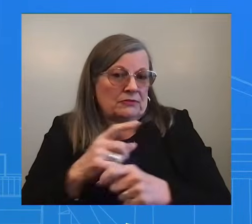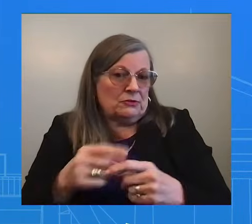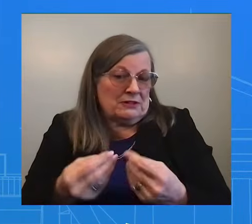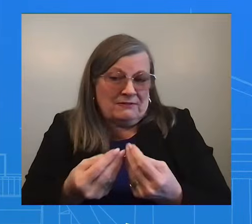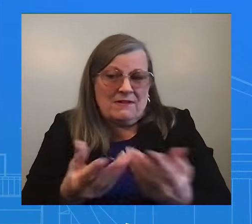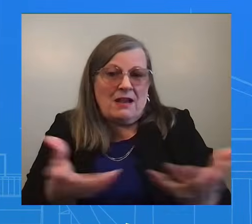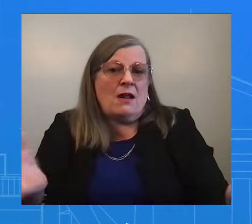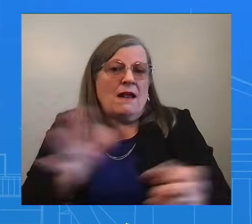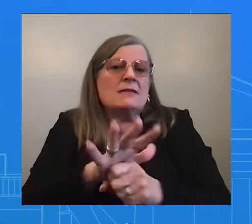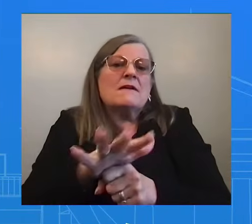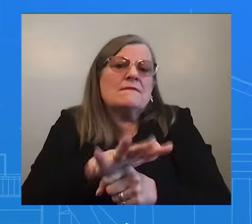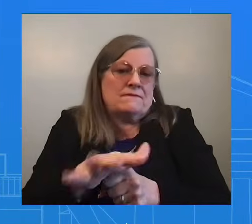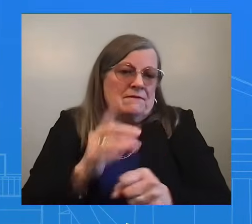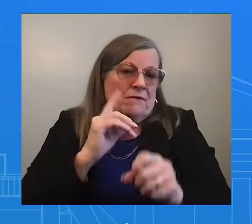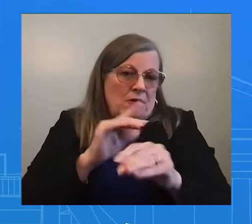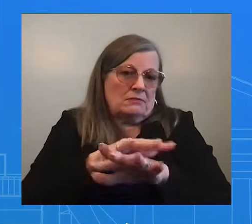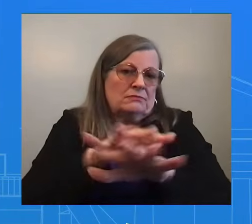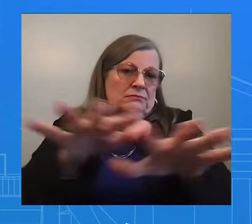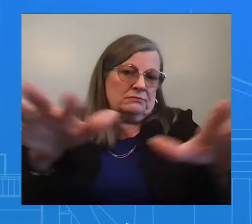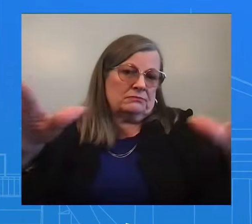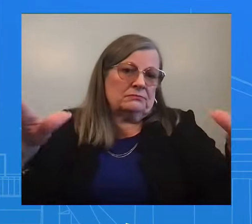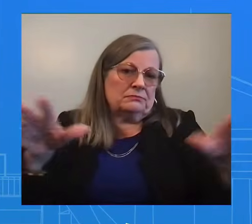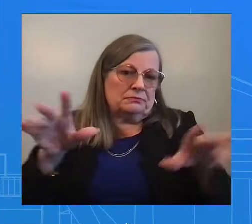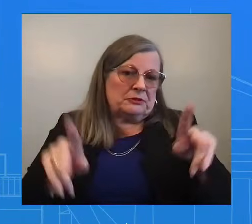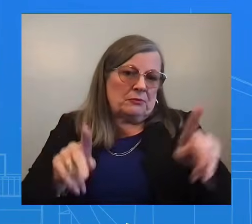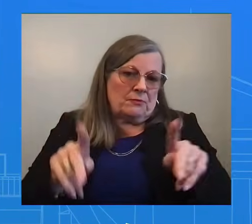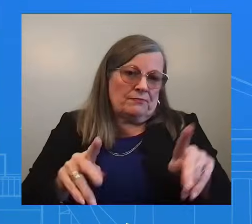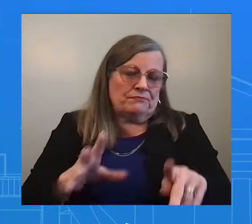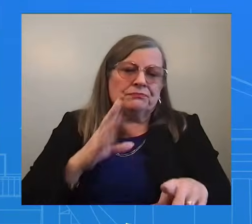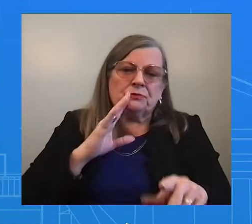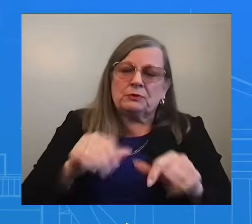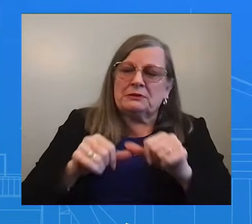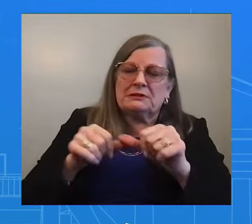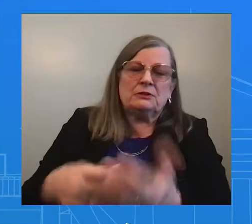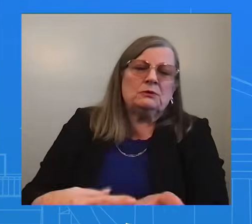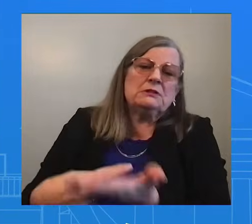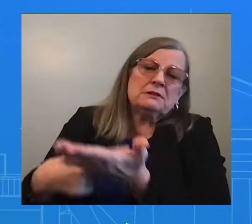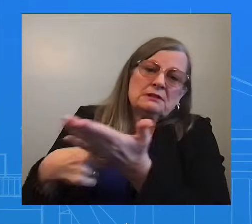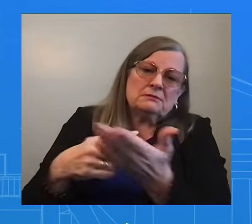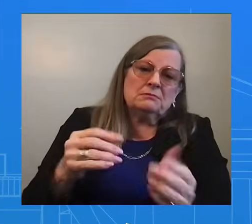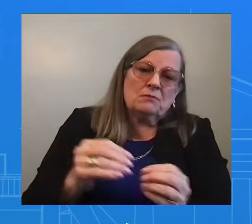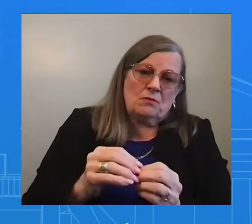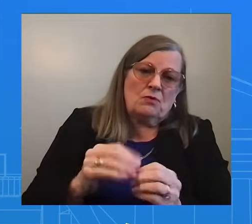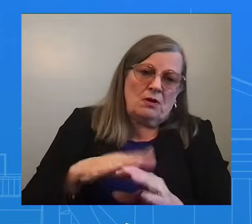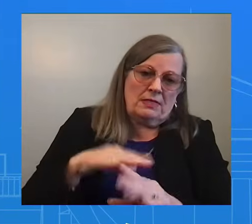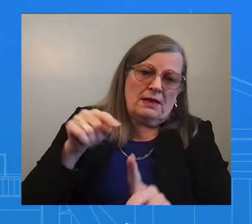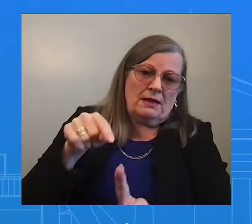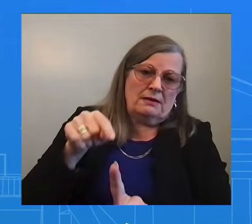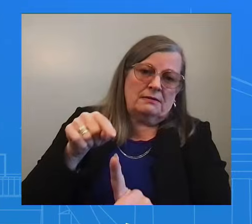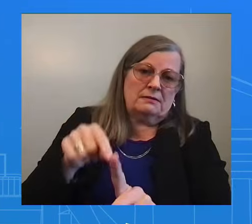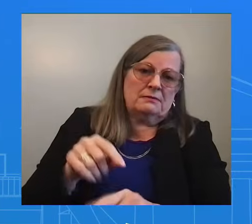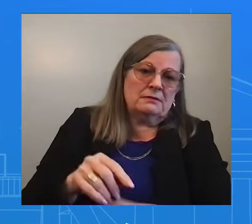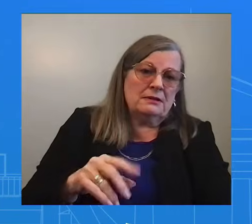to have those conversation. We want to make sure that ev- -- everyone who needs a shot gets a shot. The Press: So, was that meeting this week